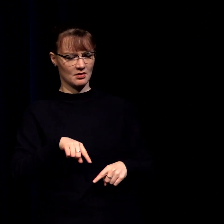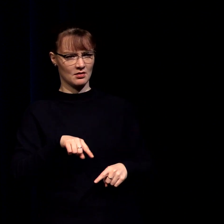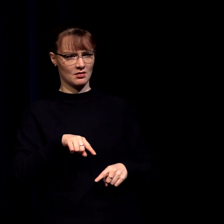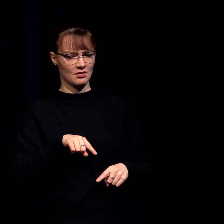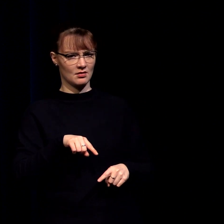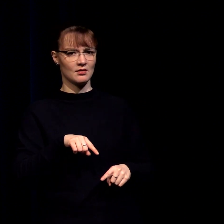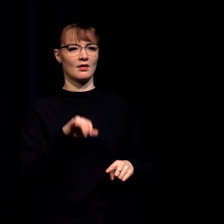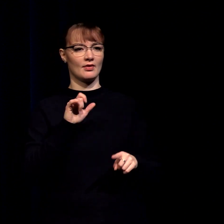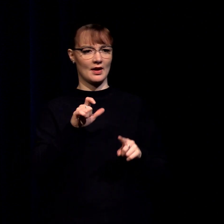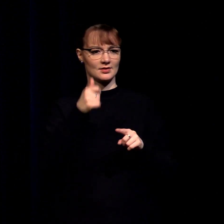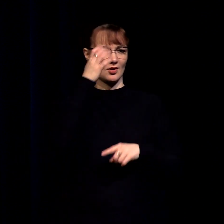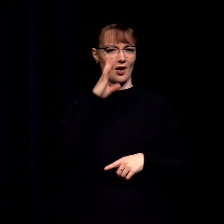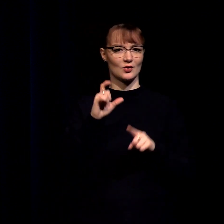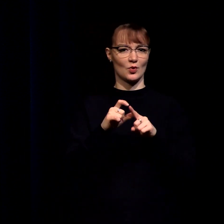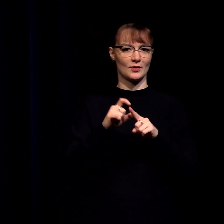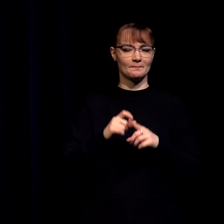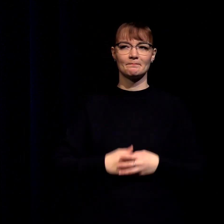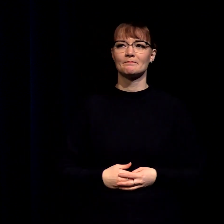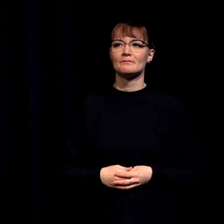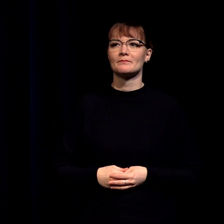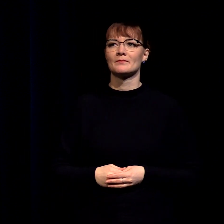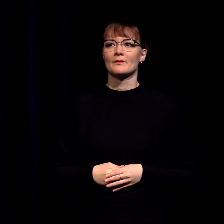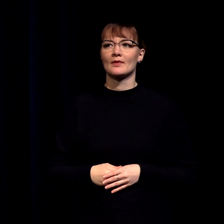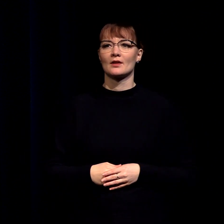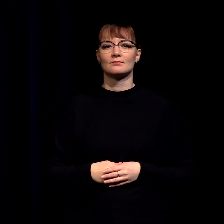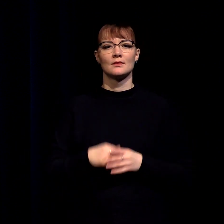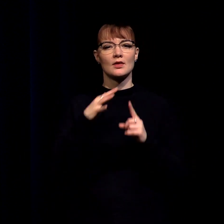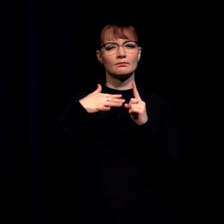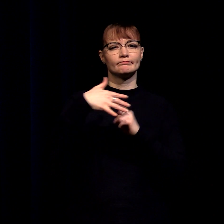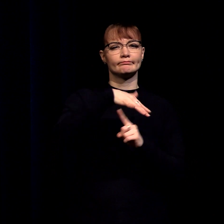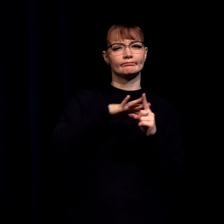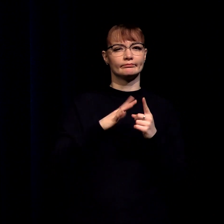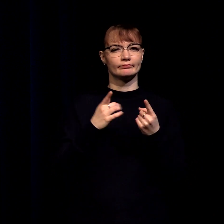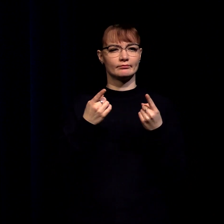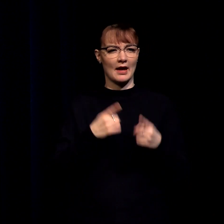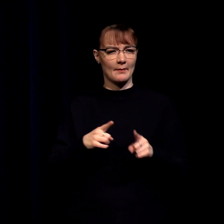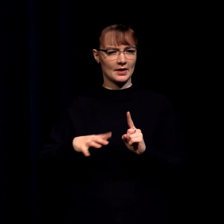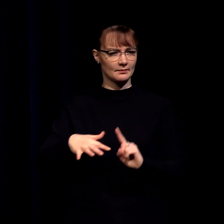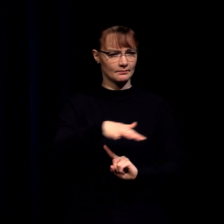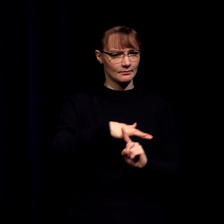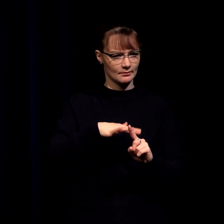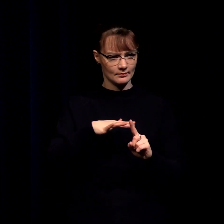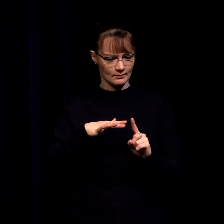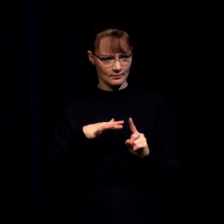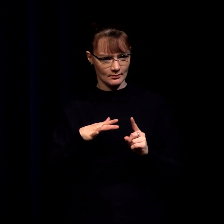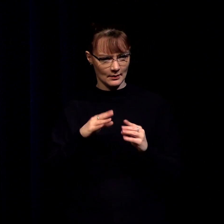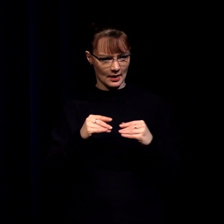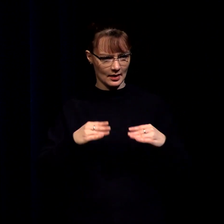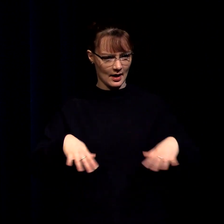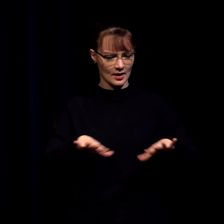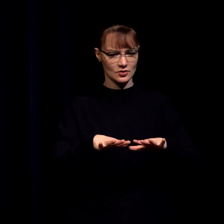of the Lord. It's important to know the context of where this is happening. Jesus has inaugurated his ministry He is